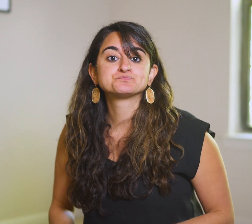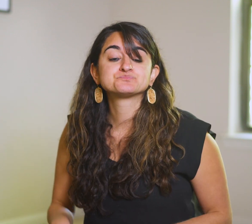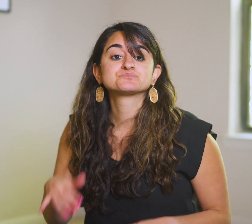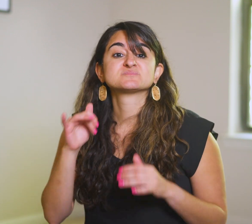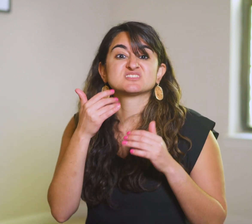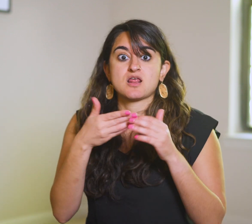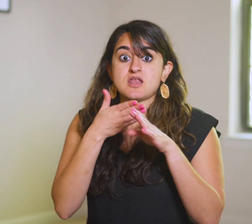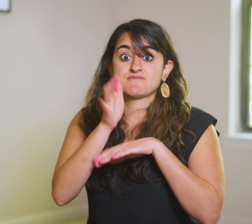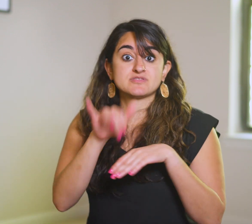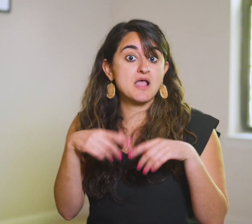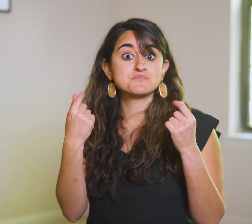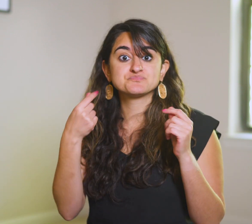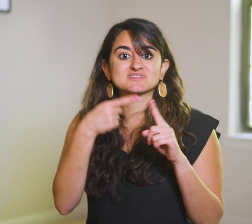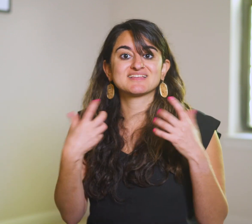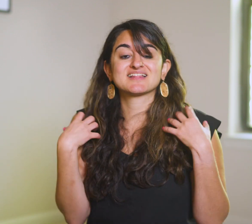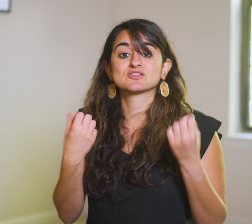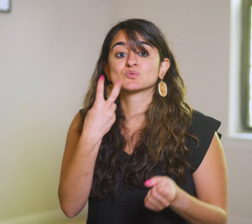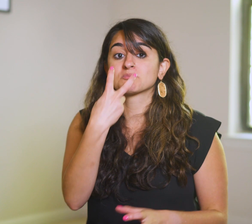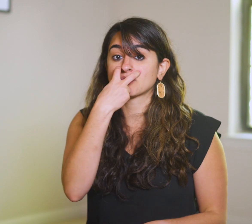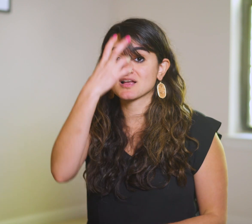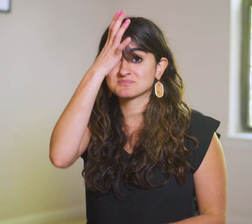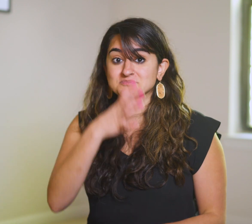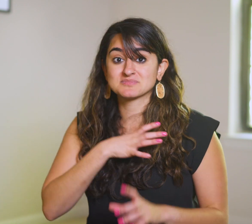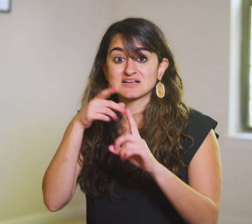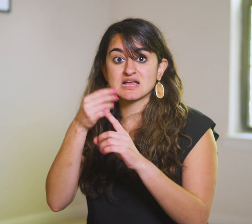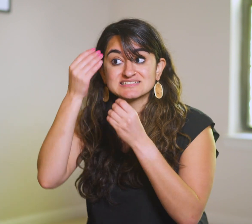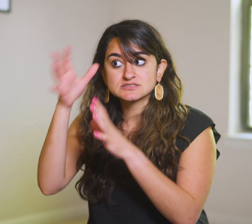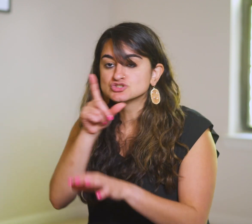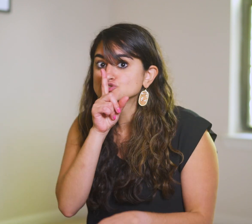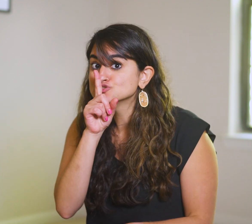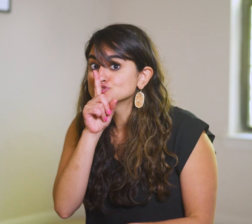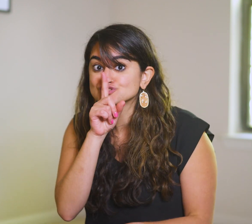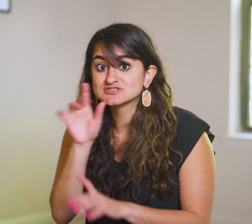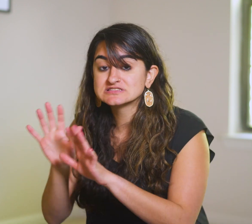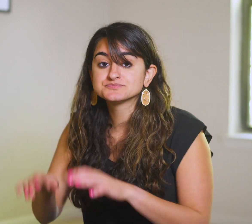Next, He heals two blind men and says to keep quiet,